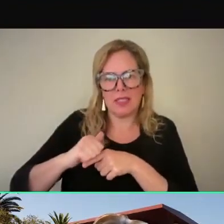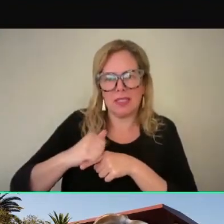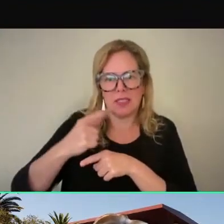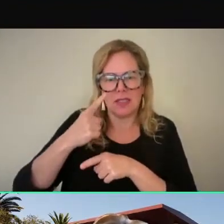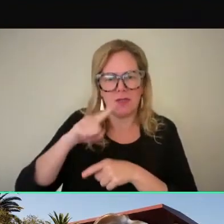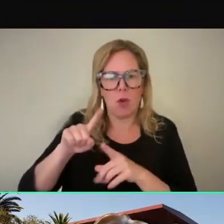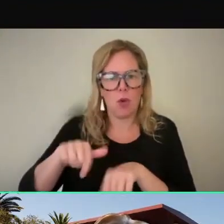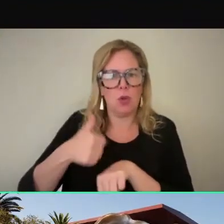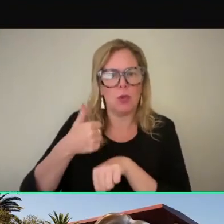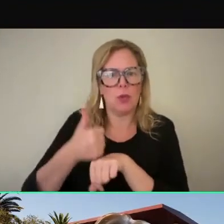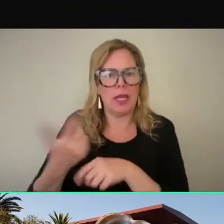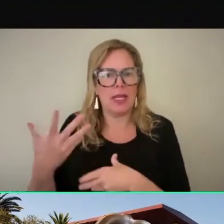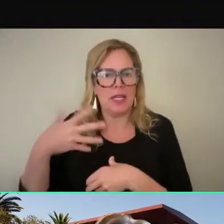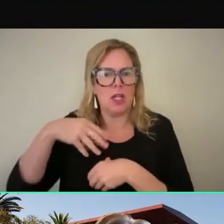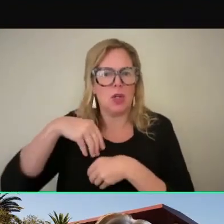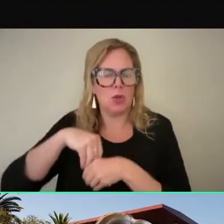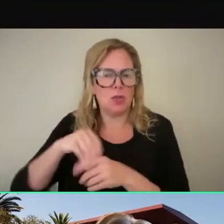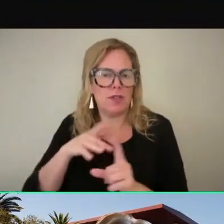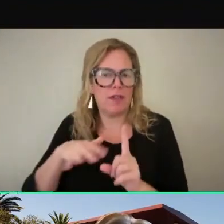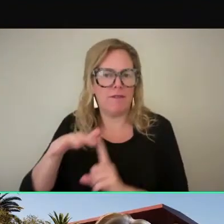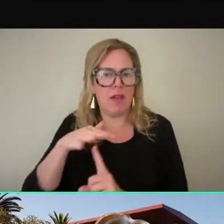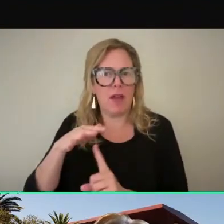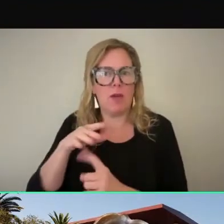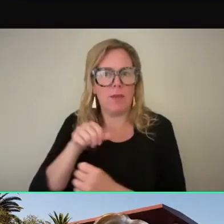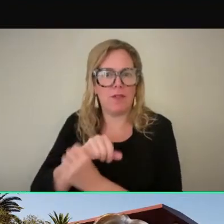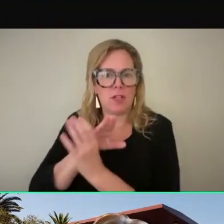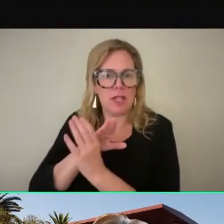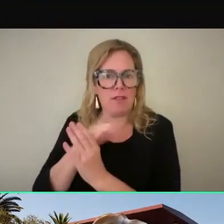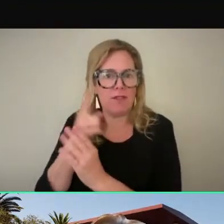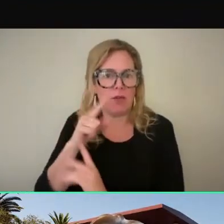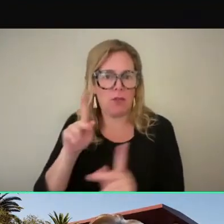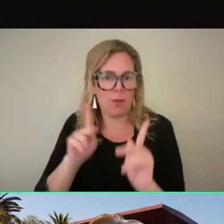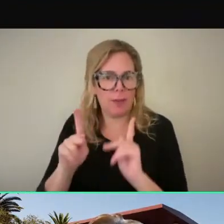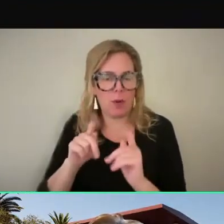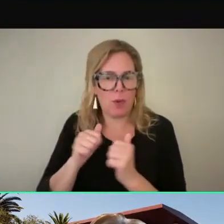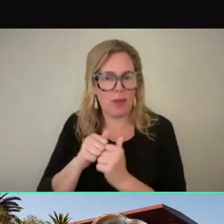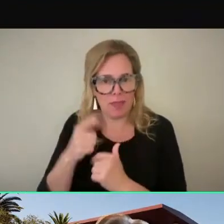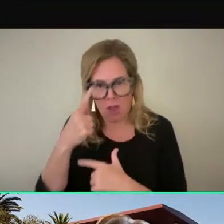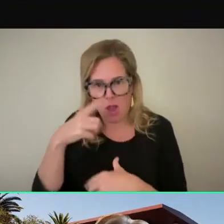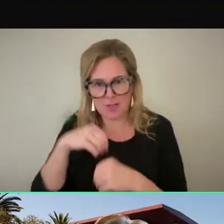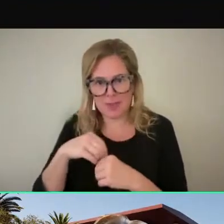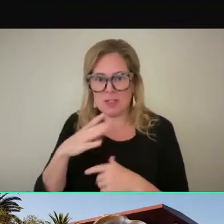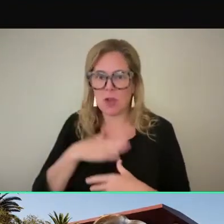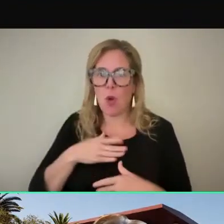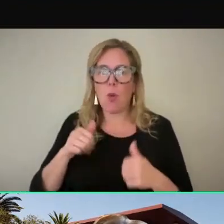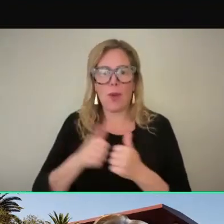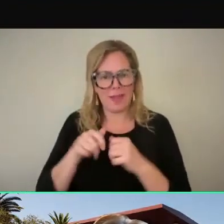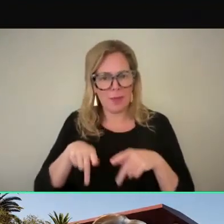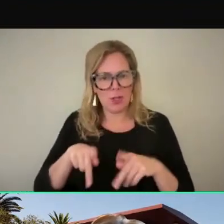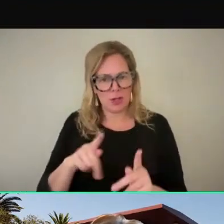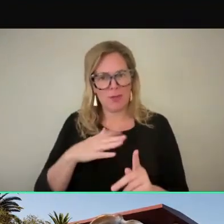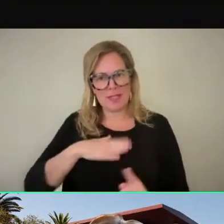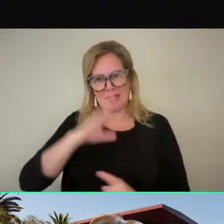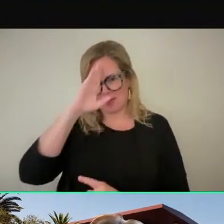Next slide. So with permission, this is my son, Colin, who has autism. He is a tuba player,